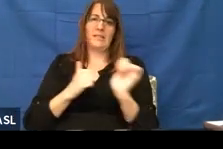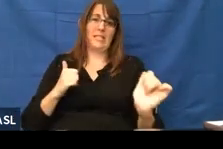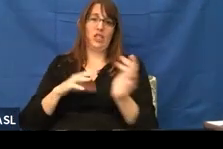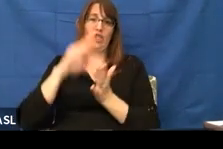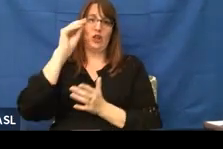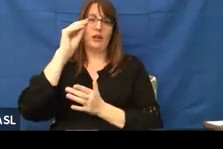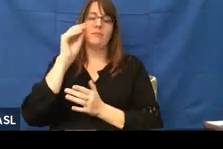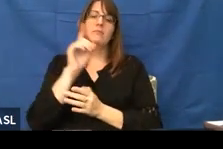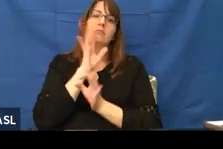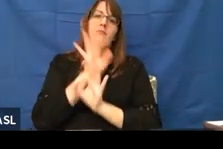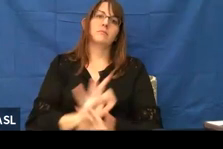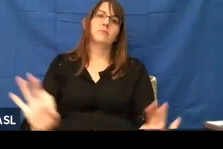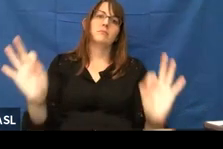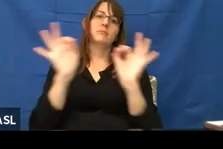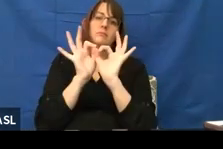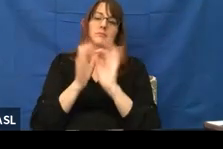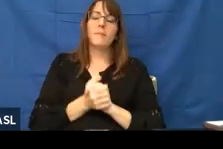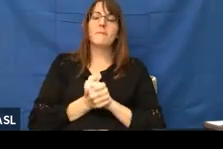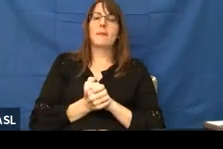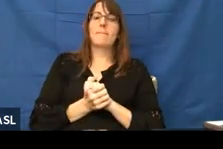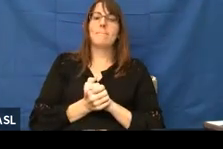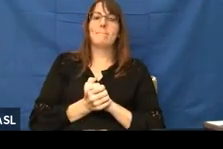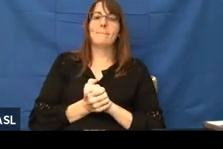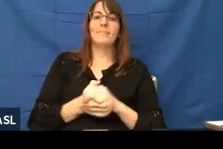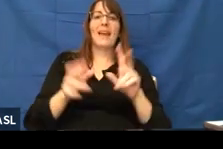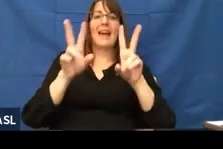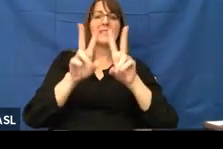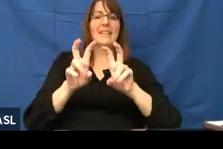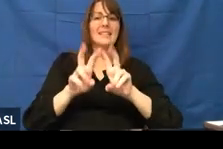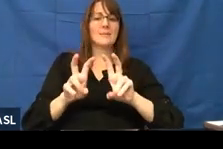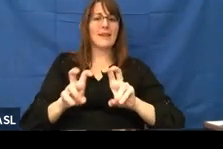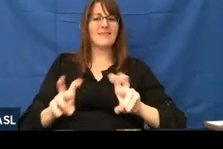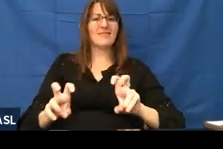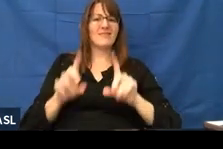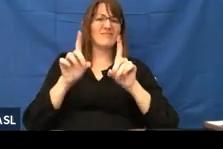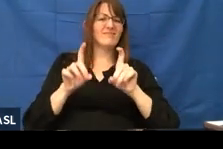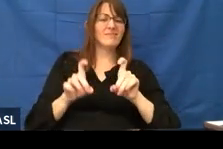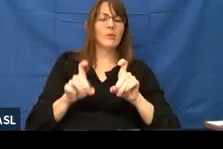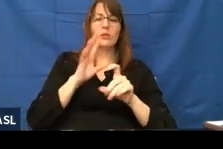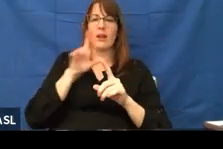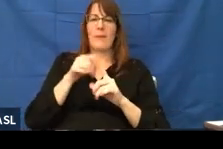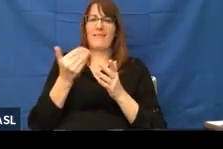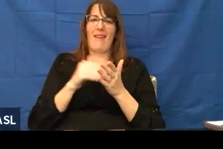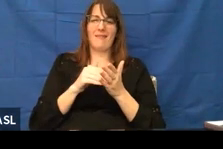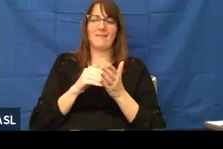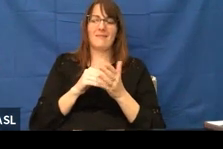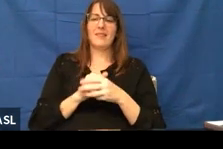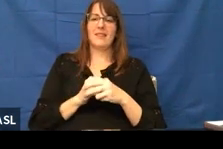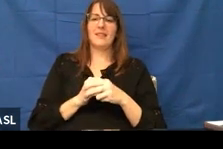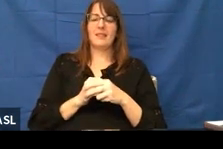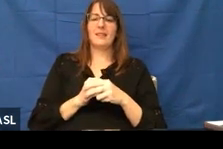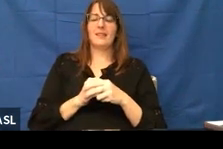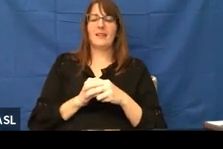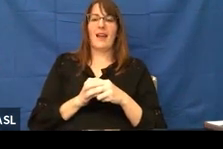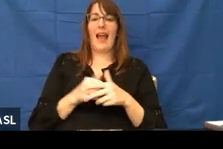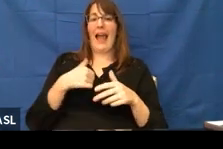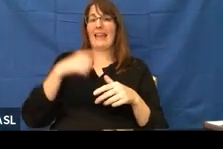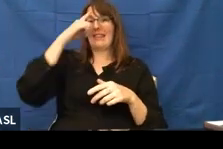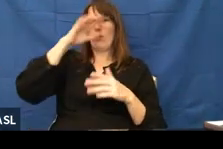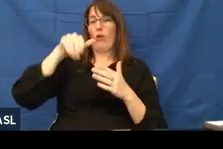Allison Frenzel : So assessment is something we're going to talk a little bit more about again as Julie mentioned in the very beginning, I think this is something. We're all figuring out right now.